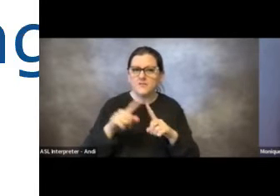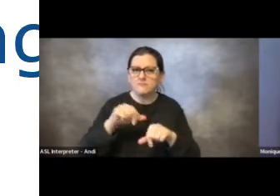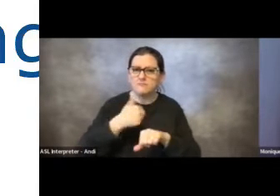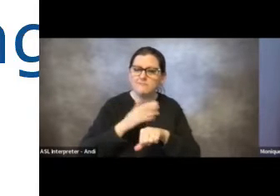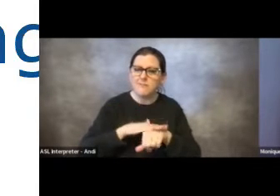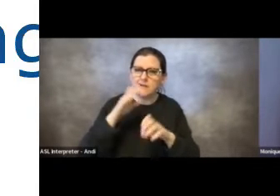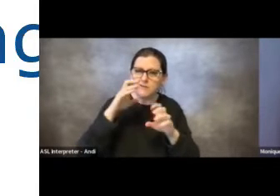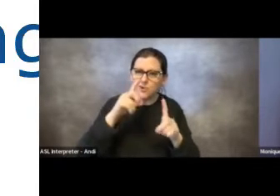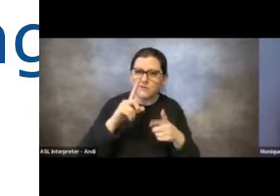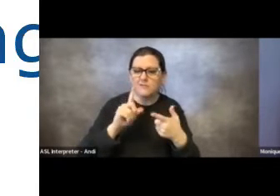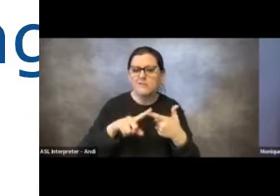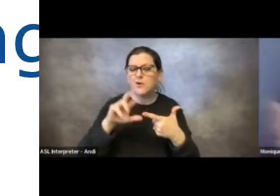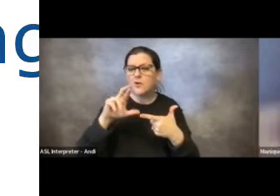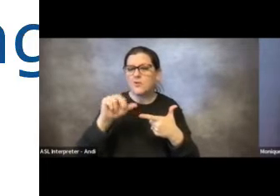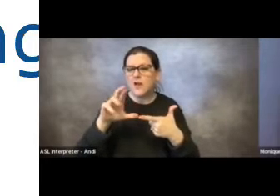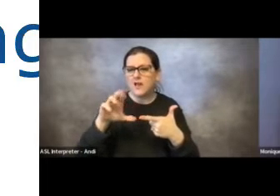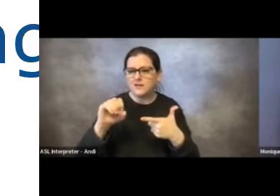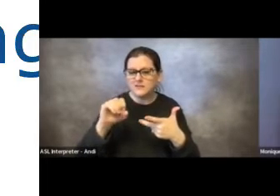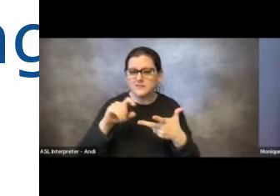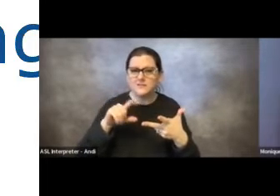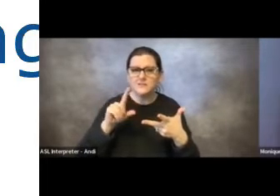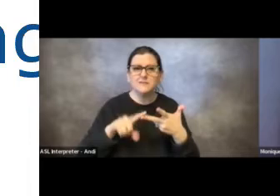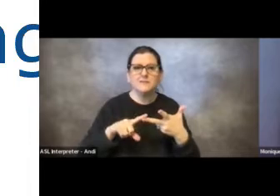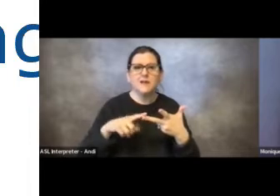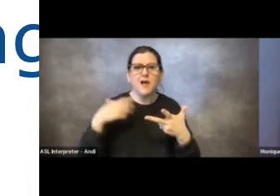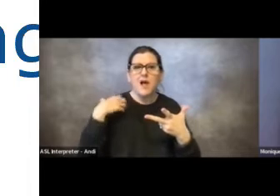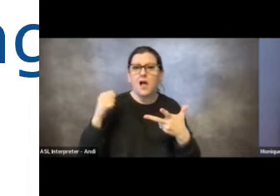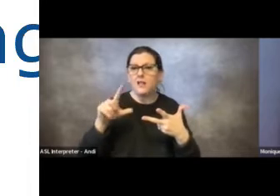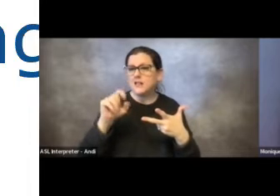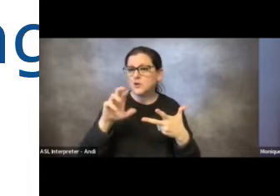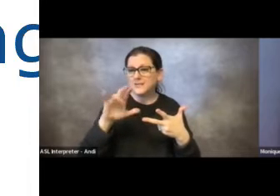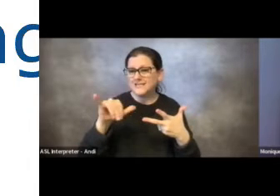by race, we know that health literacy may impact perceived